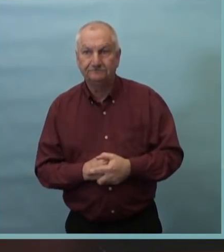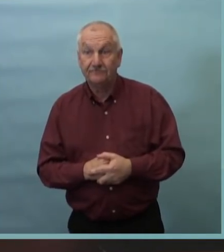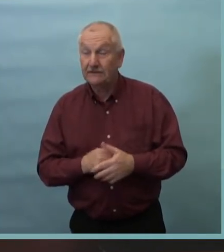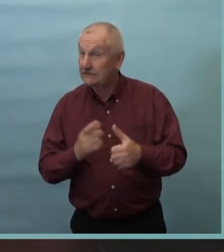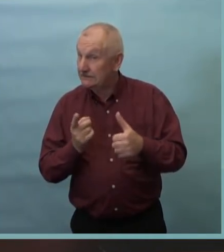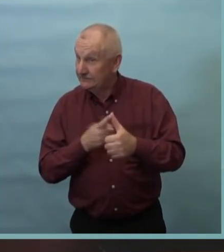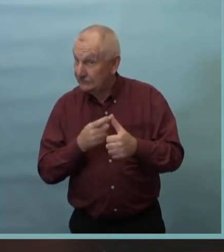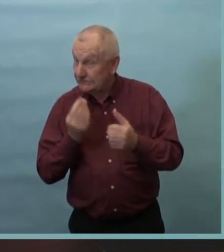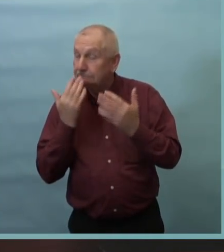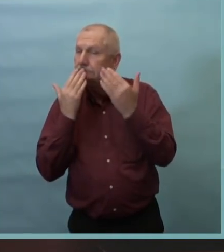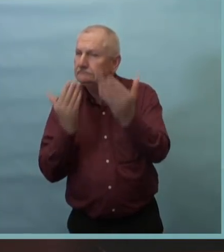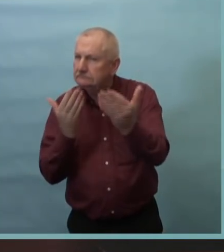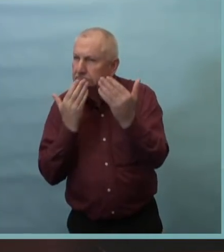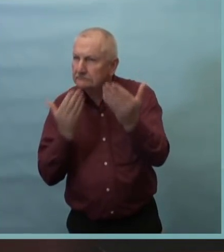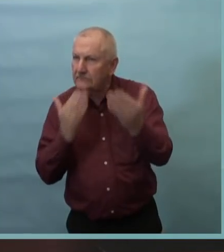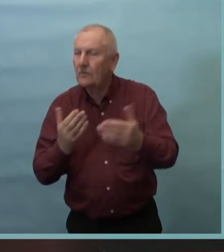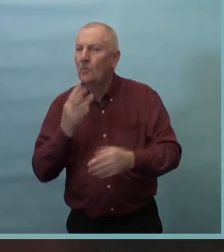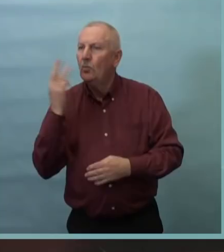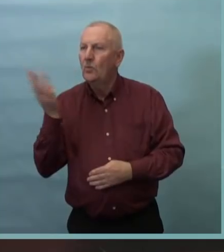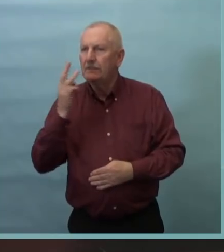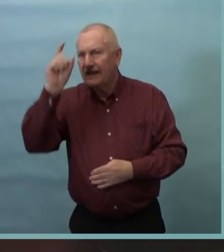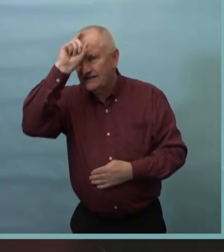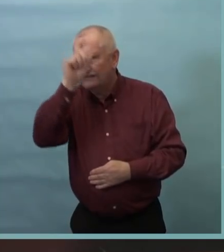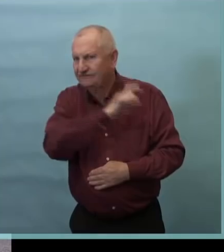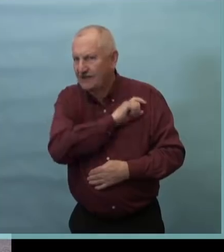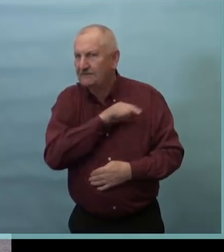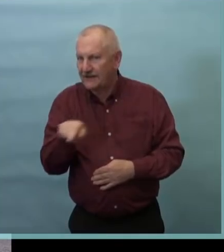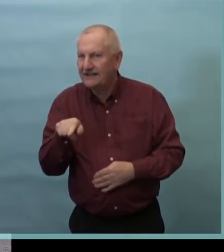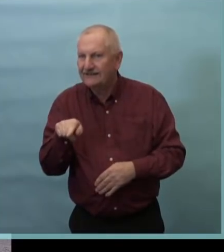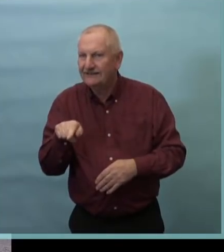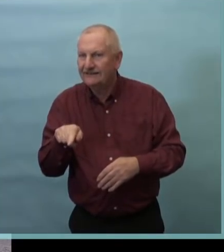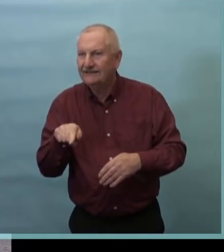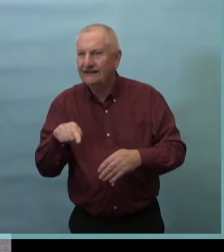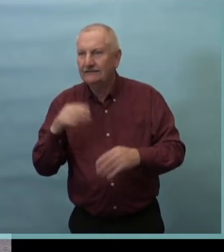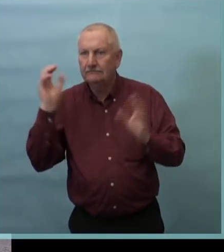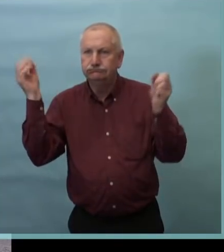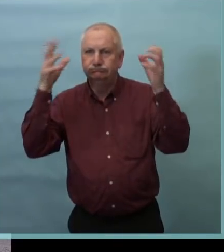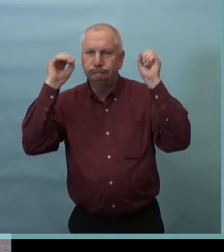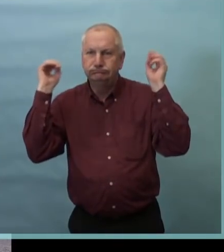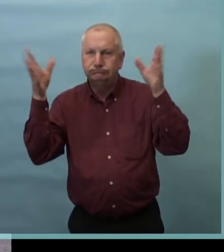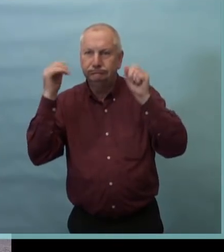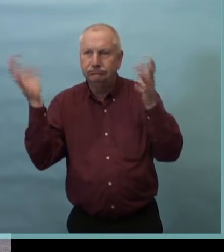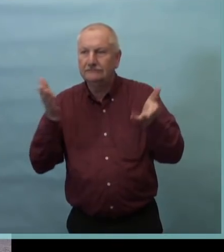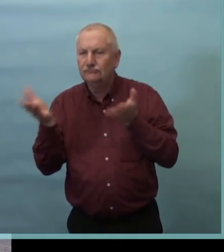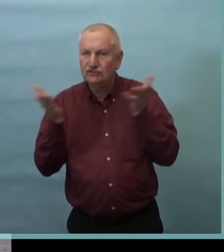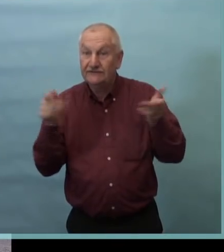paramedic services who showed their support for our staff at HSE recently